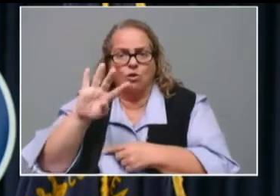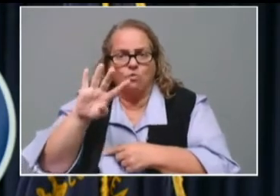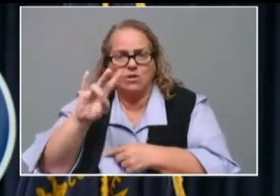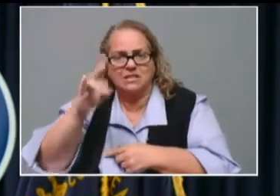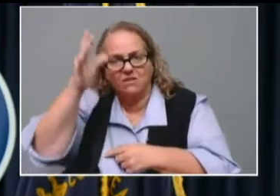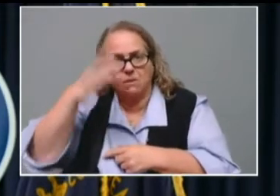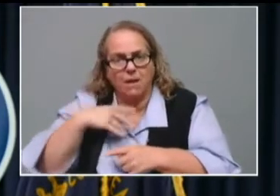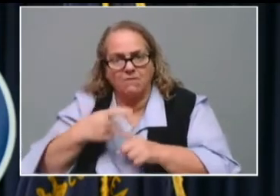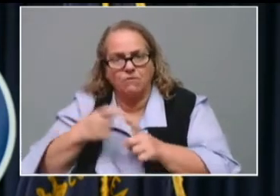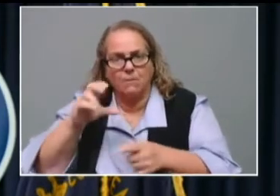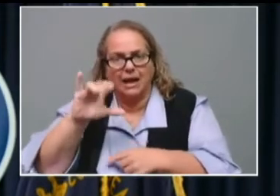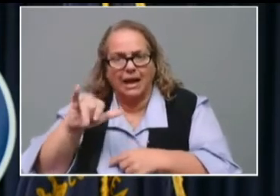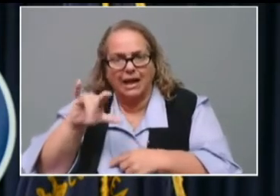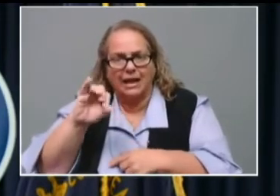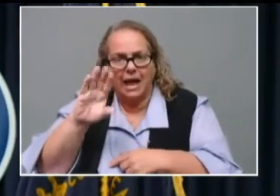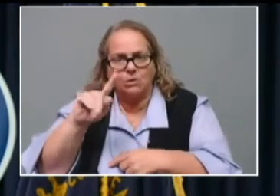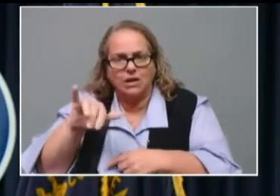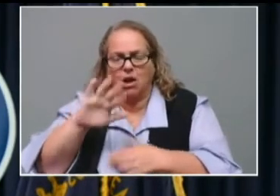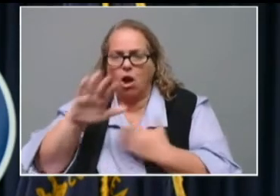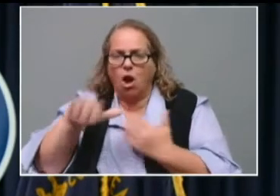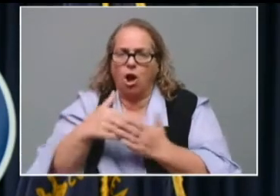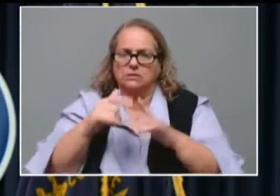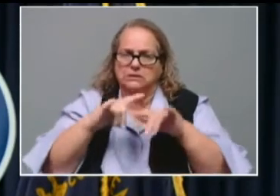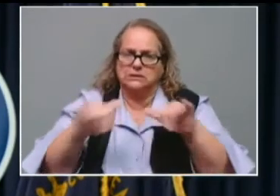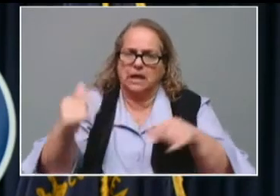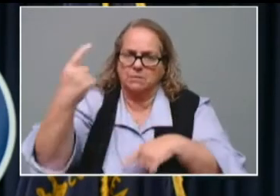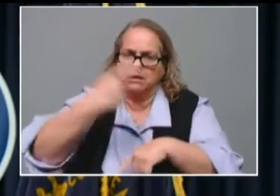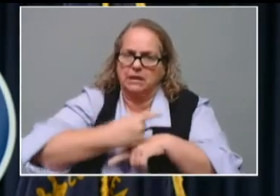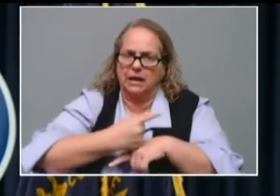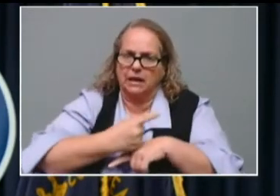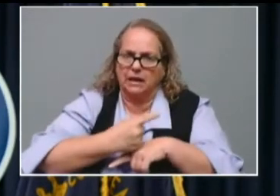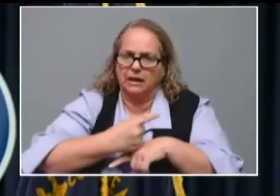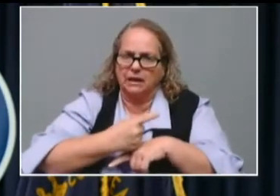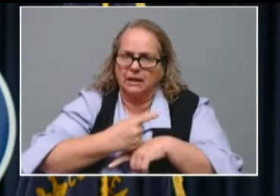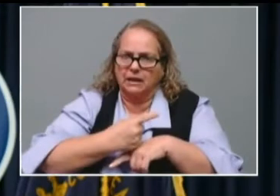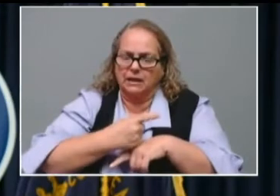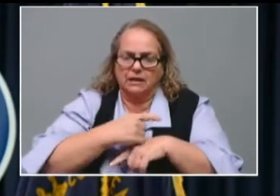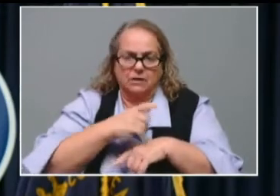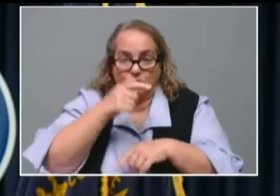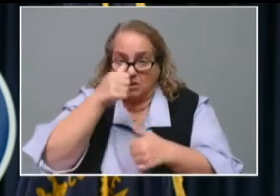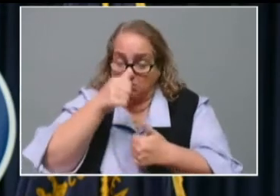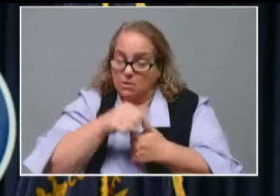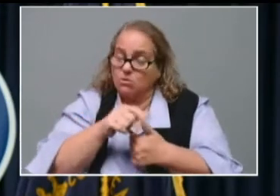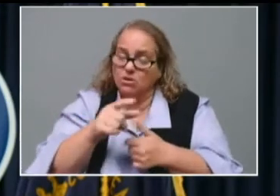the same day. Remember this thing is deadly, Please get vaccinated and do